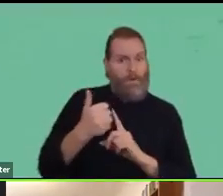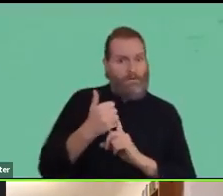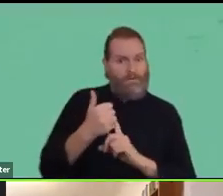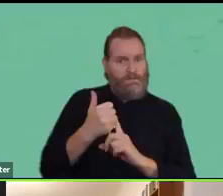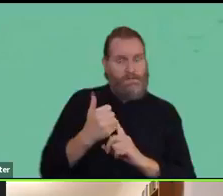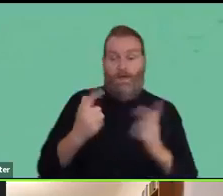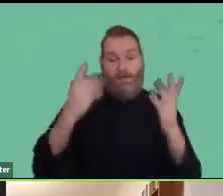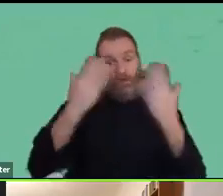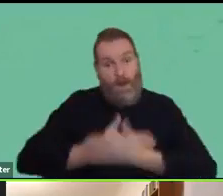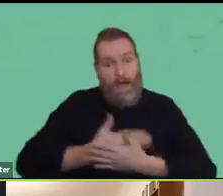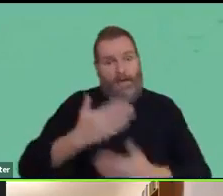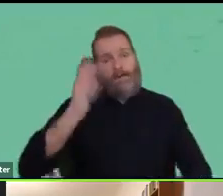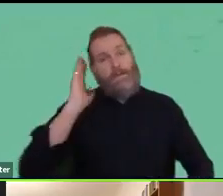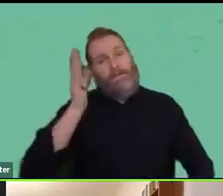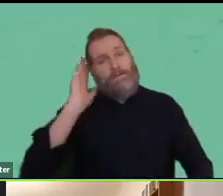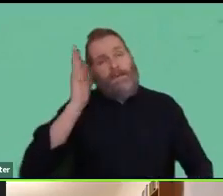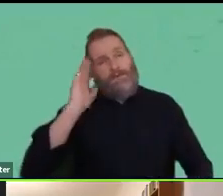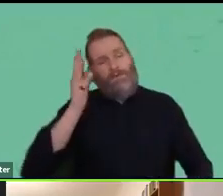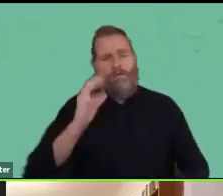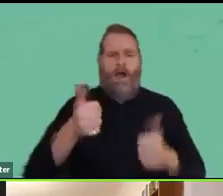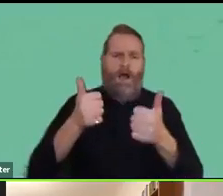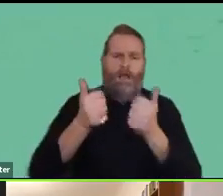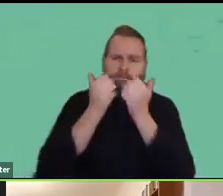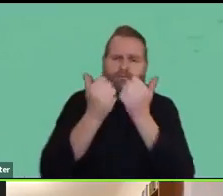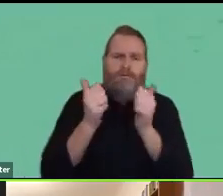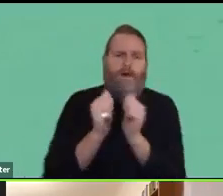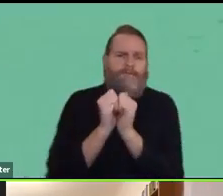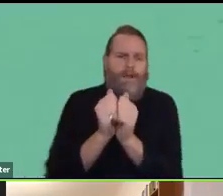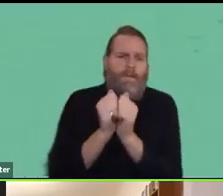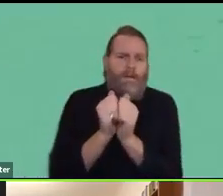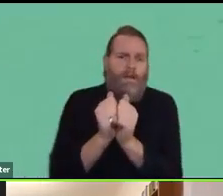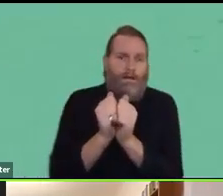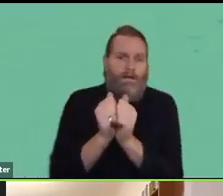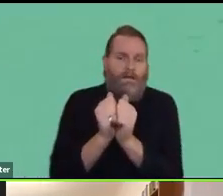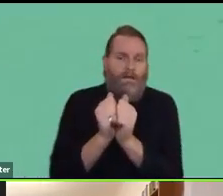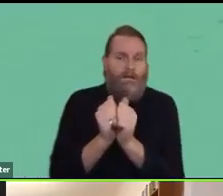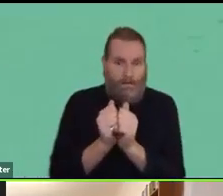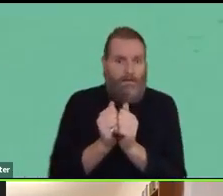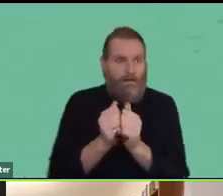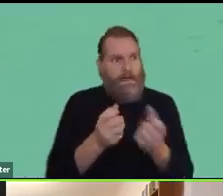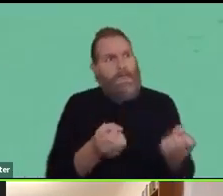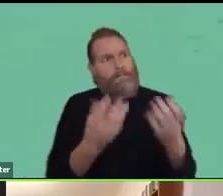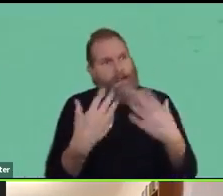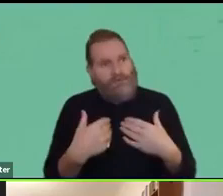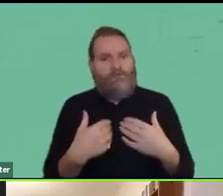to hear about the work that people are doing the mentions across the board the DWP, the HMRC,